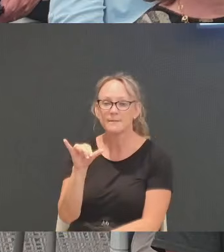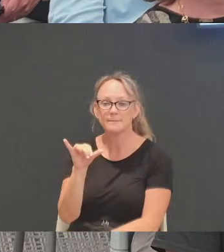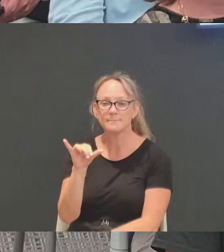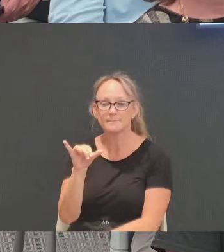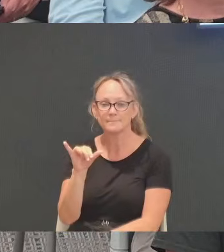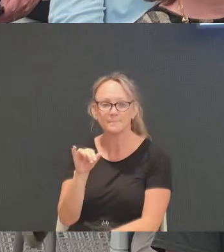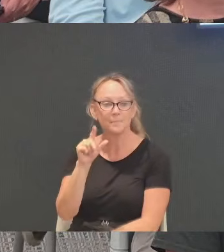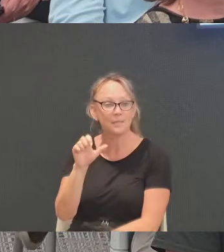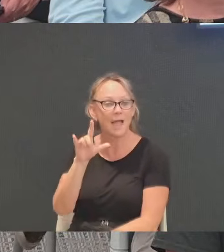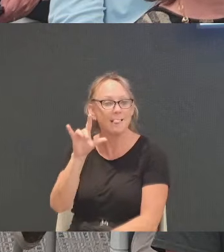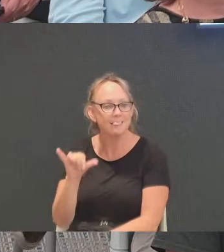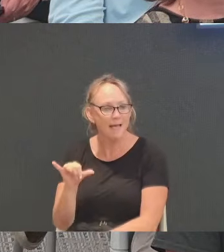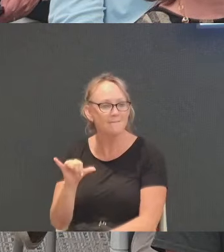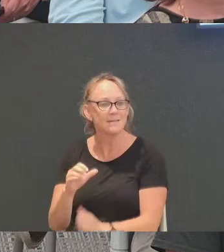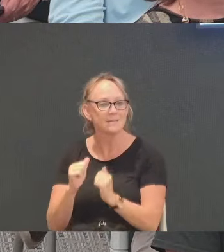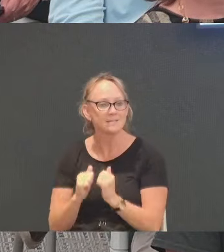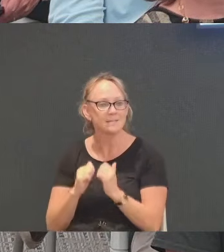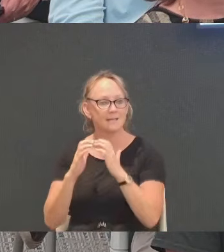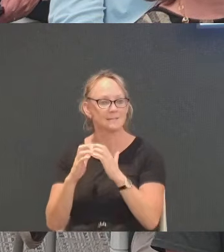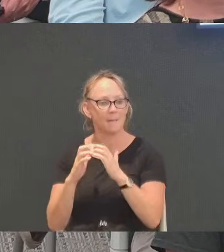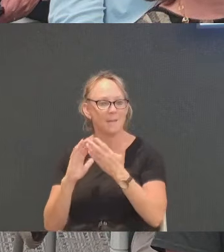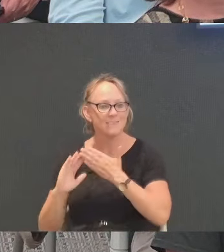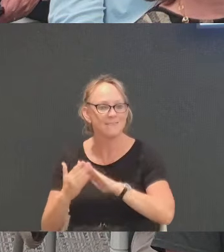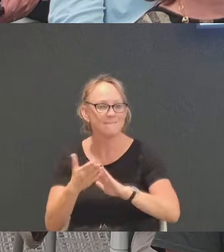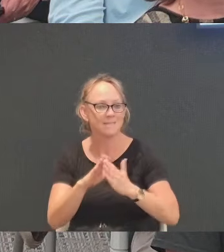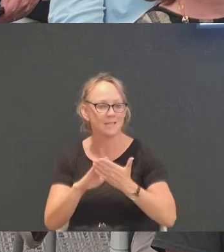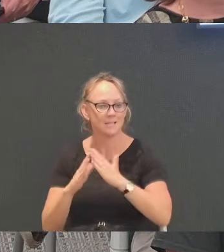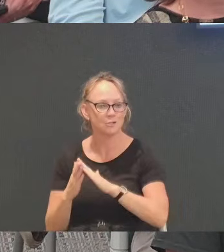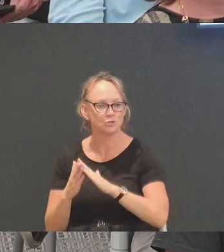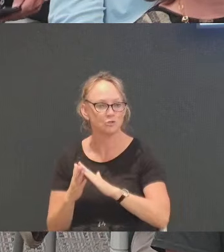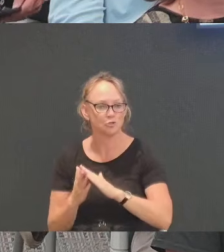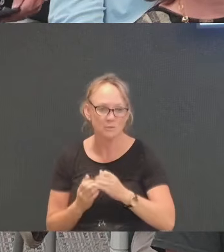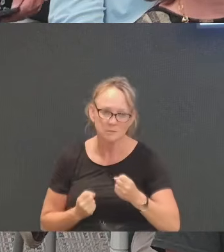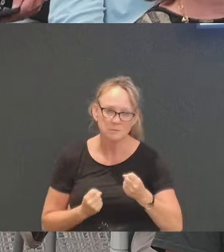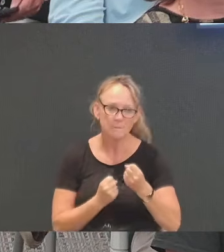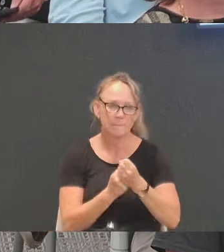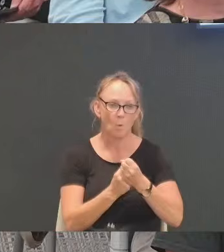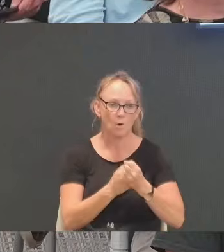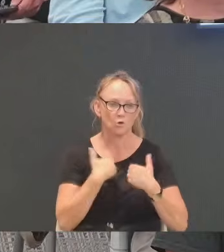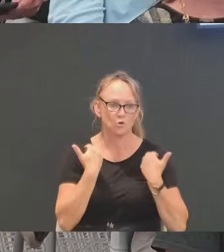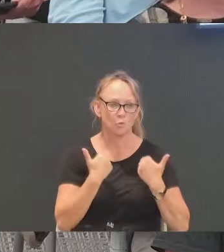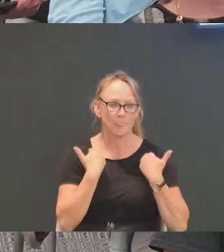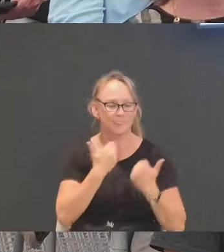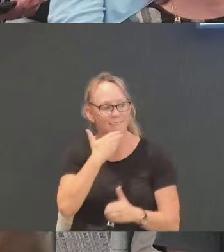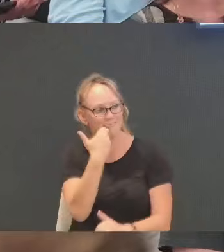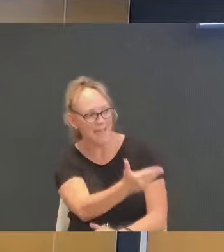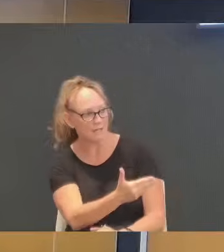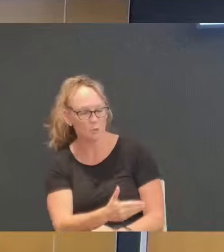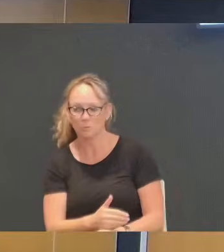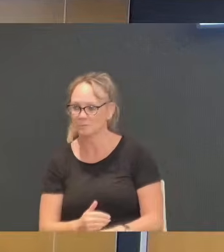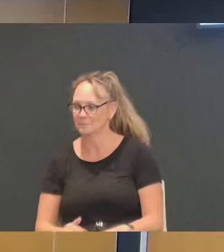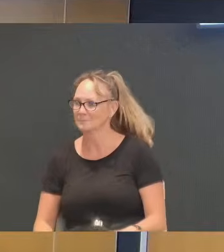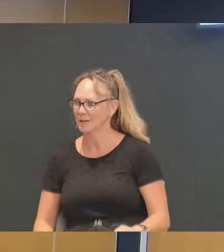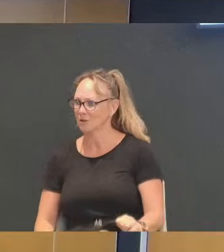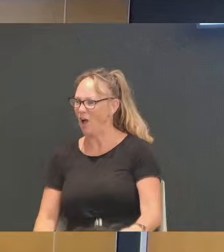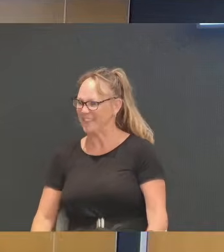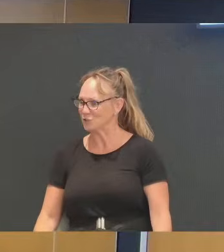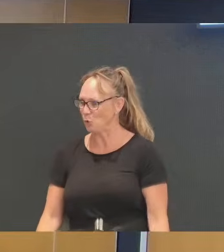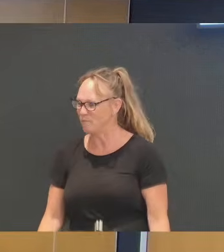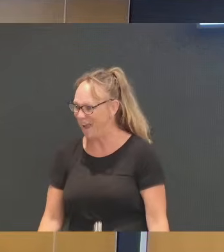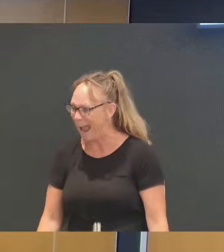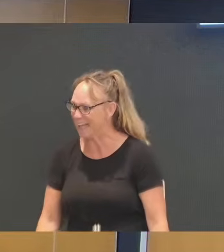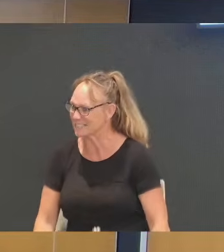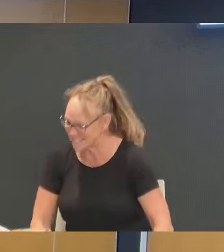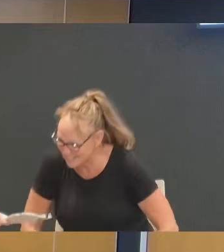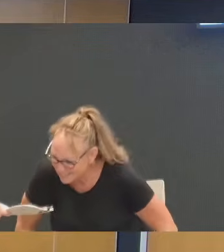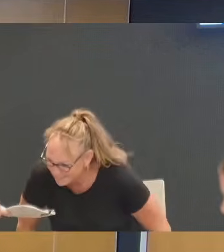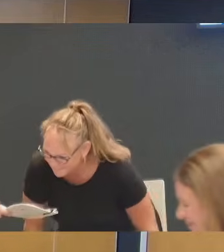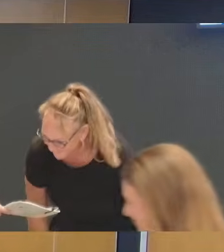gives the support for these youth and the chances that they deserve. Thank you. Thank you,